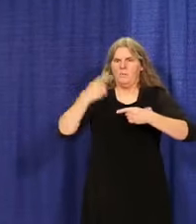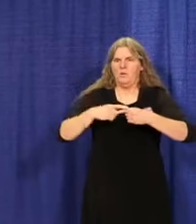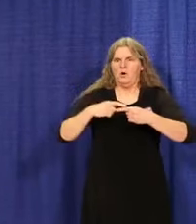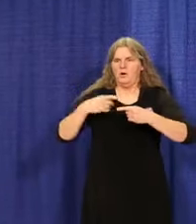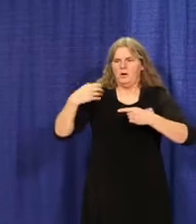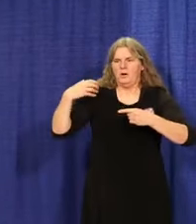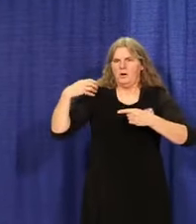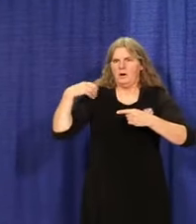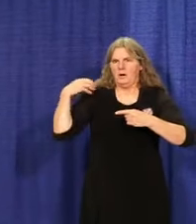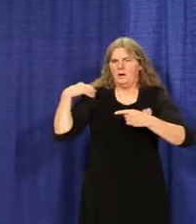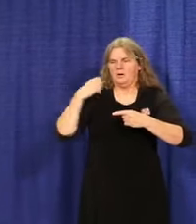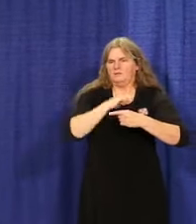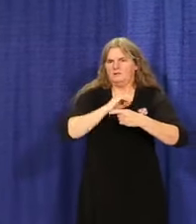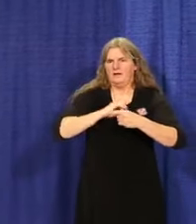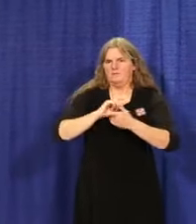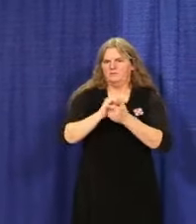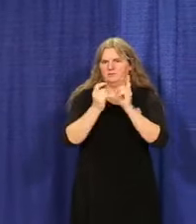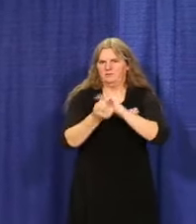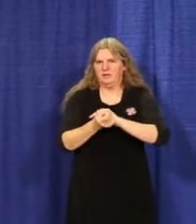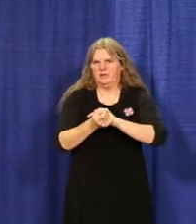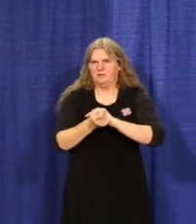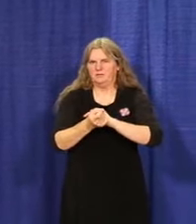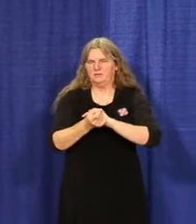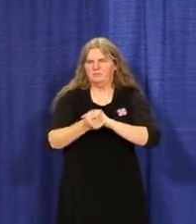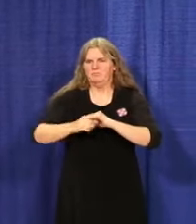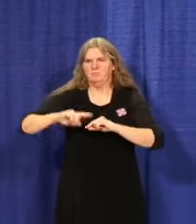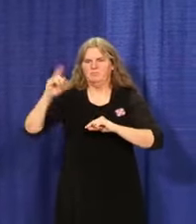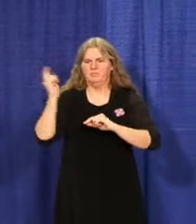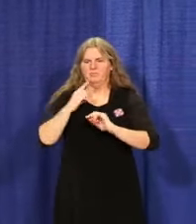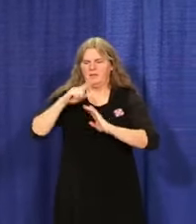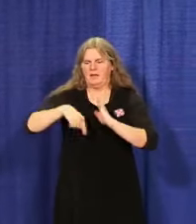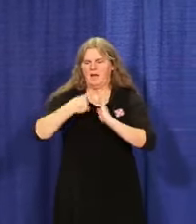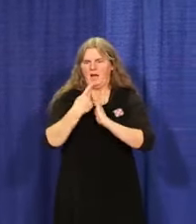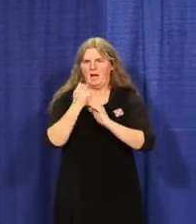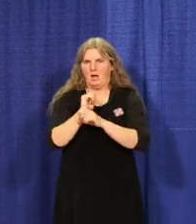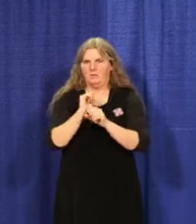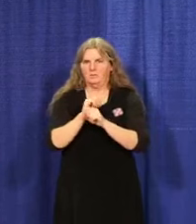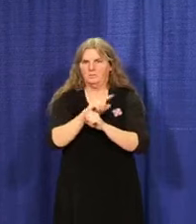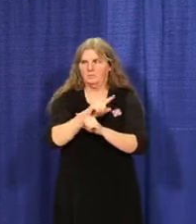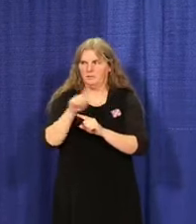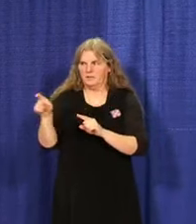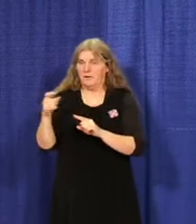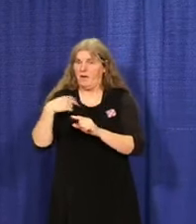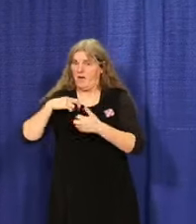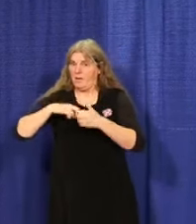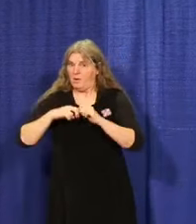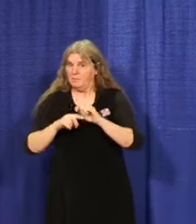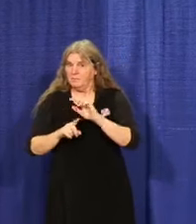are not staffed 24/7. Abbey head any issues with people crossing the border in not self reporting or any